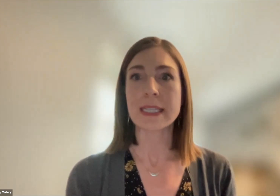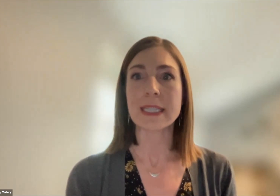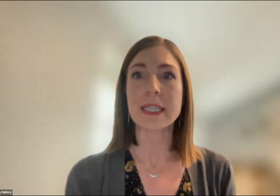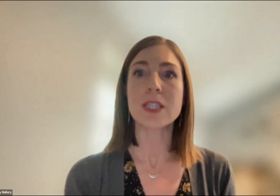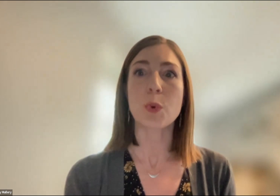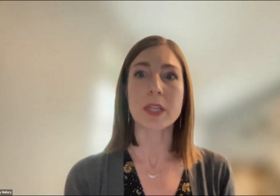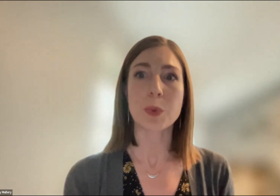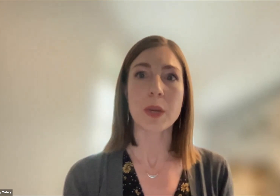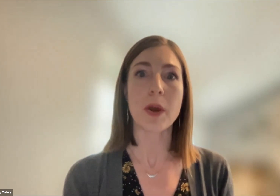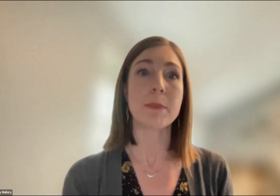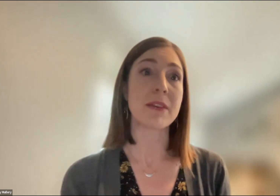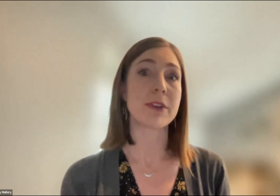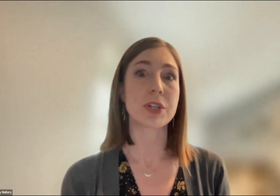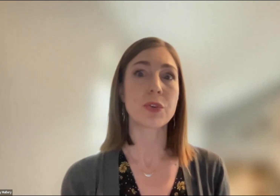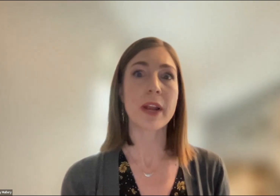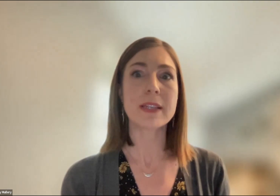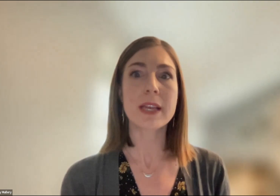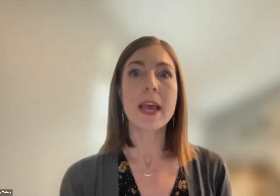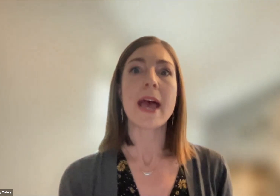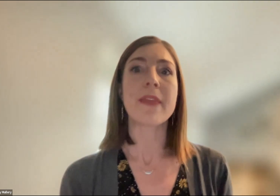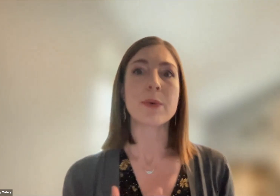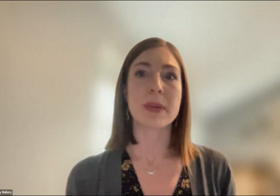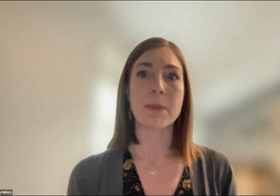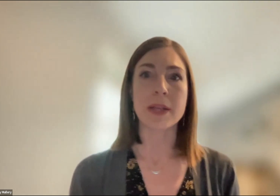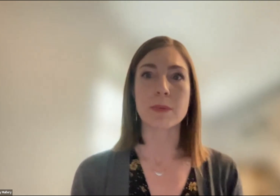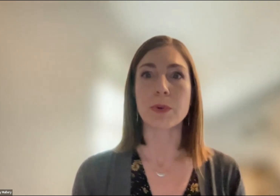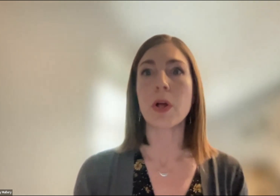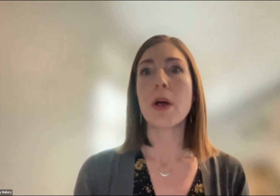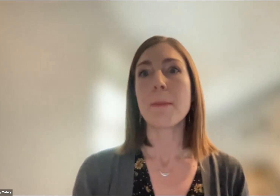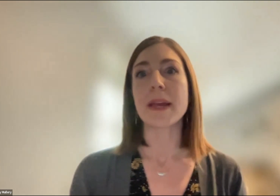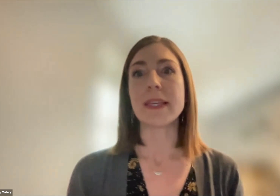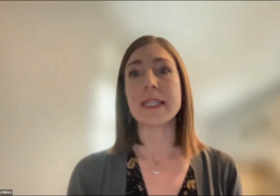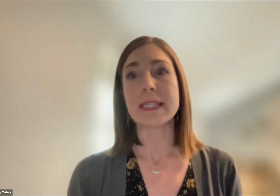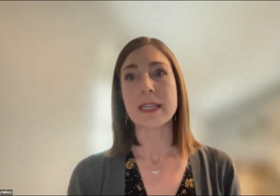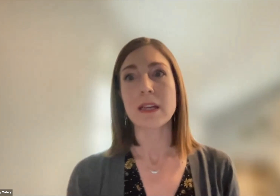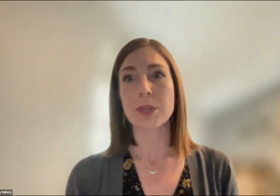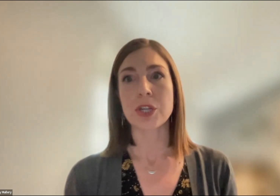Dcs. 2,021 minivision, Grant, and that was made possible by the Dc.